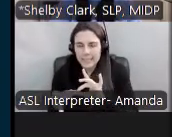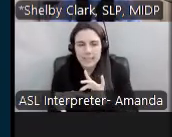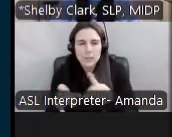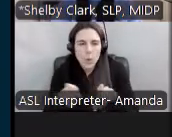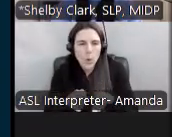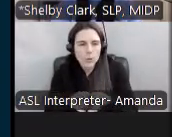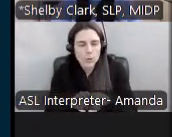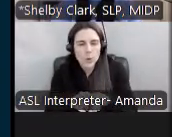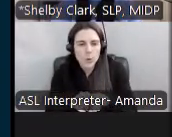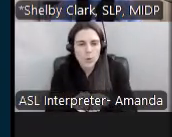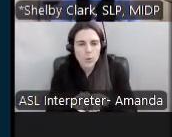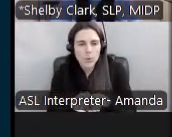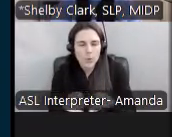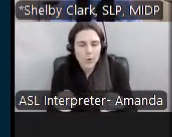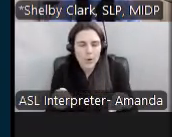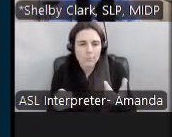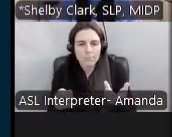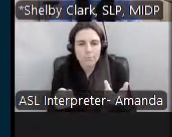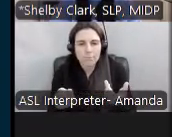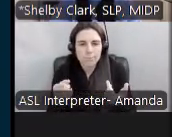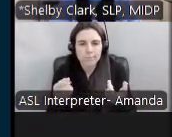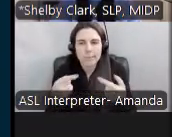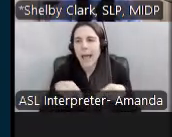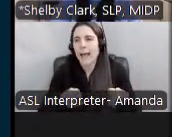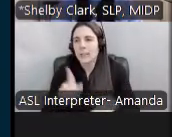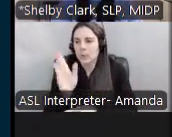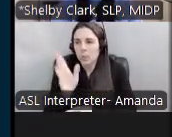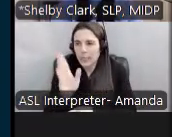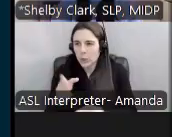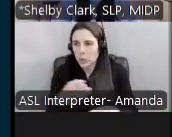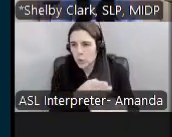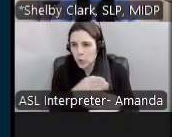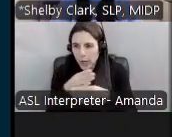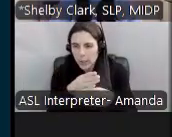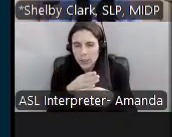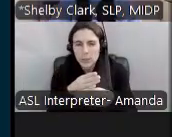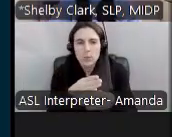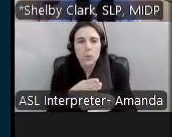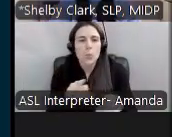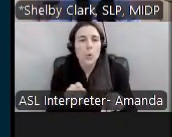presenter shares those. We also love case narratives. They're a